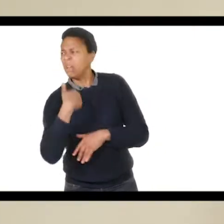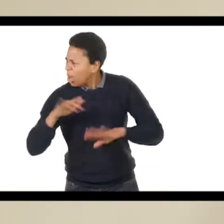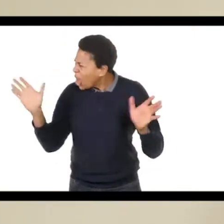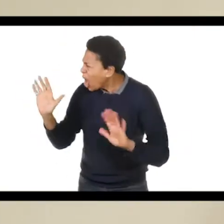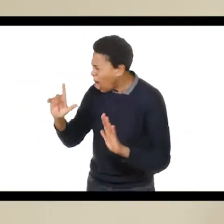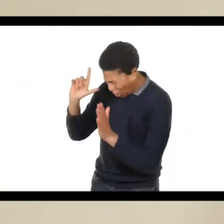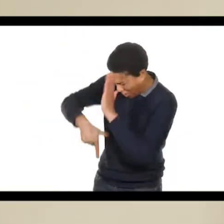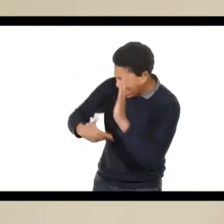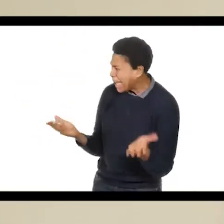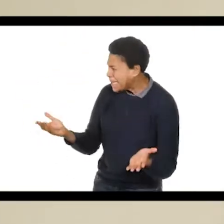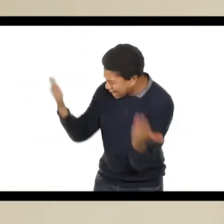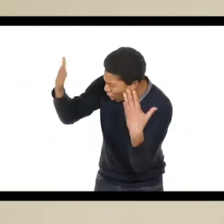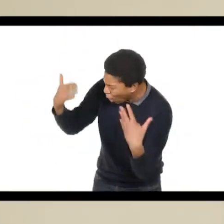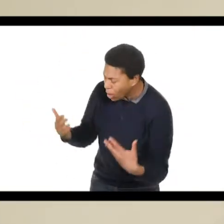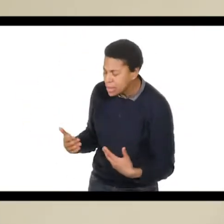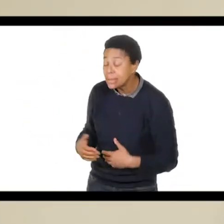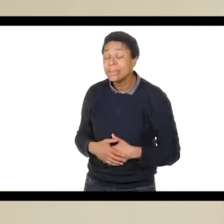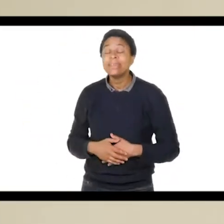we’re going to go outside and call one.” And I said, “We’re going to be late!”